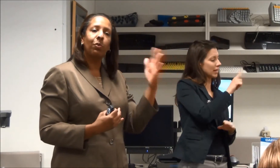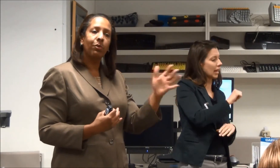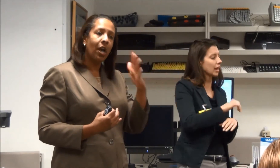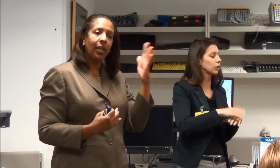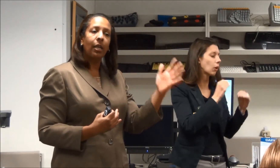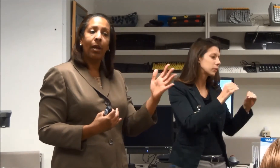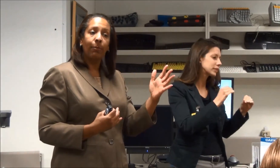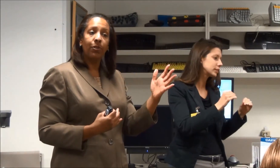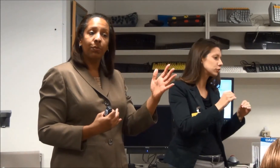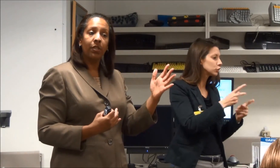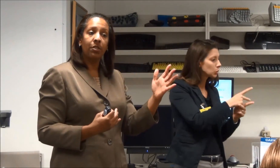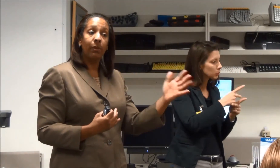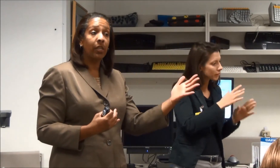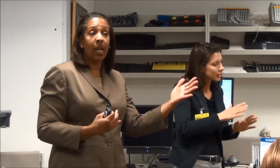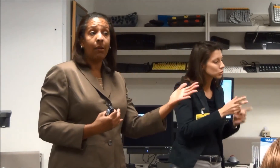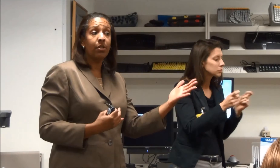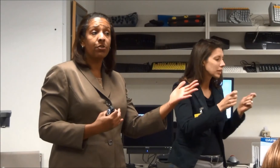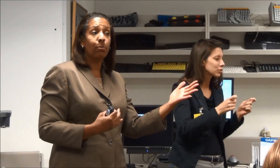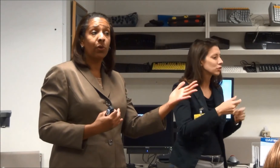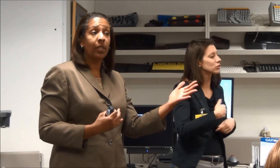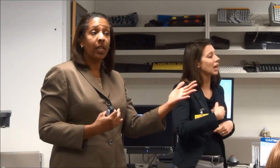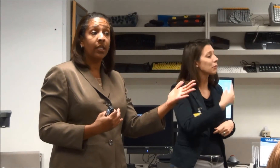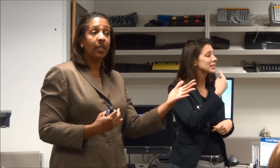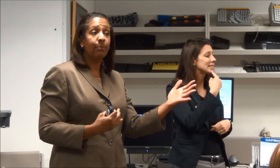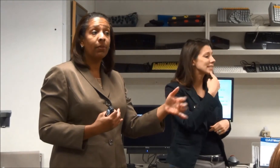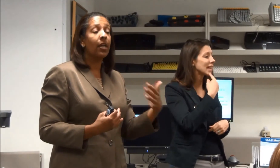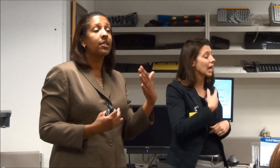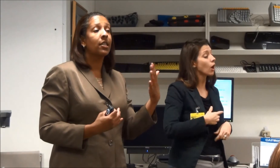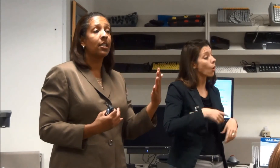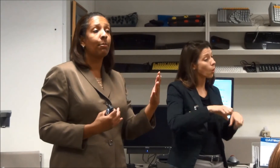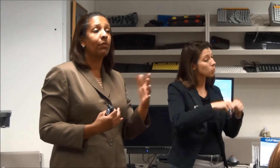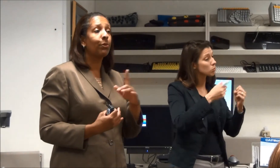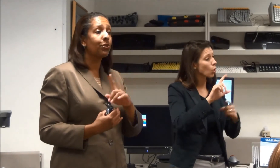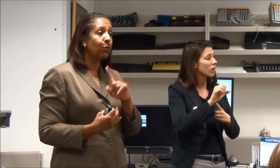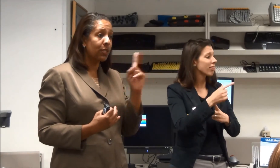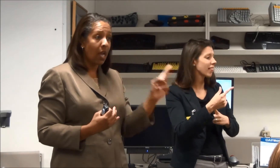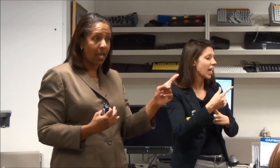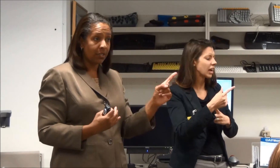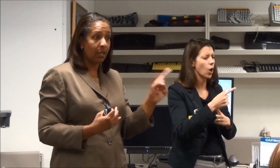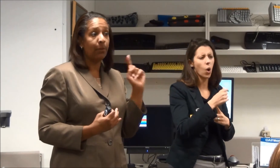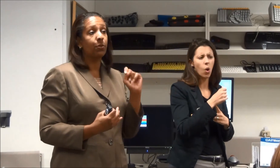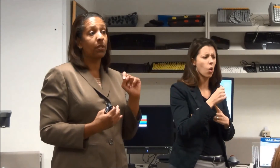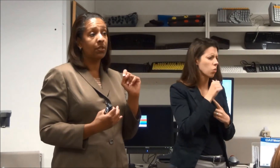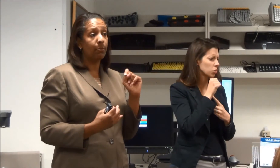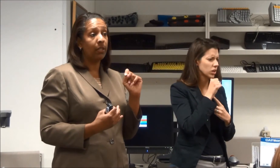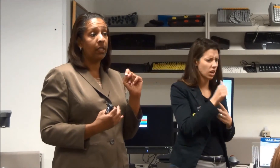we were talking about a person with a disability, I would use the broken leg example as an example of a person who is not a person with disability.